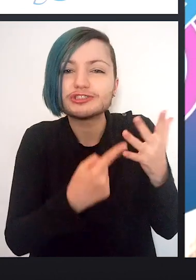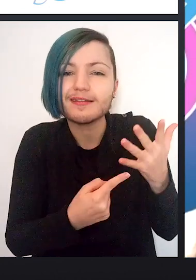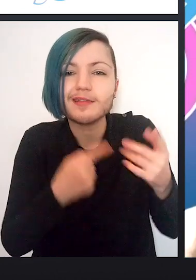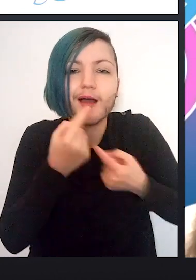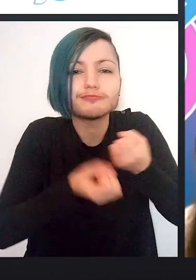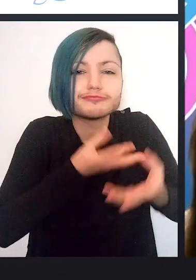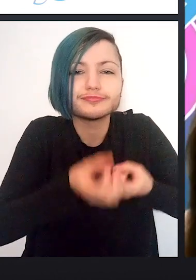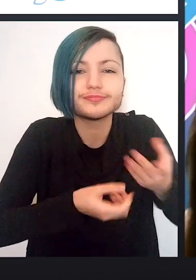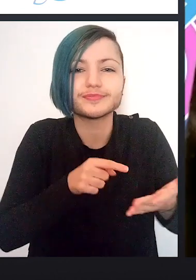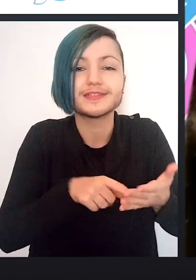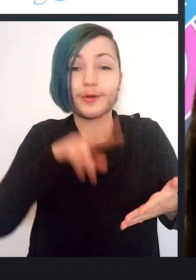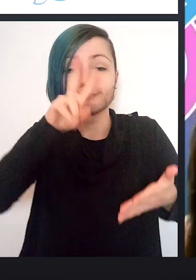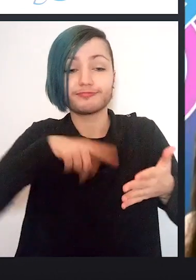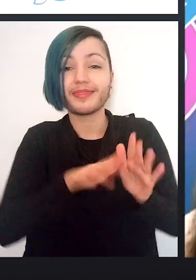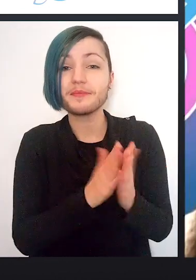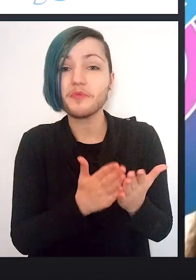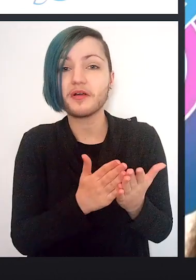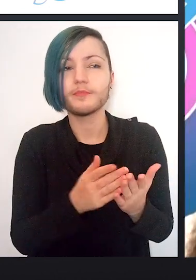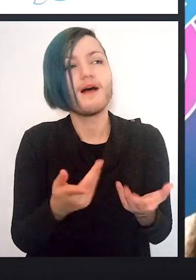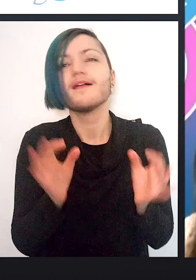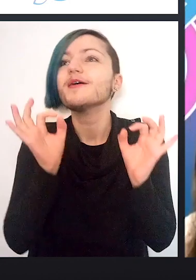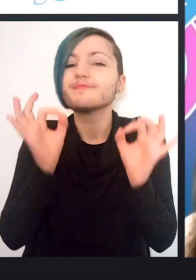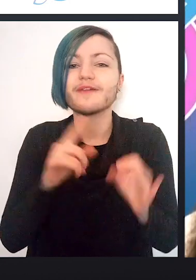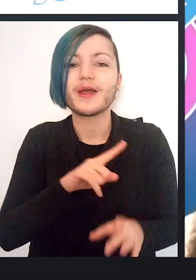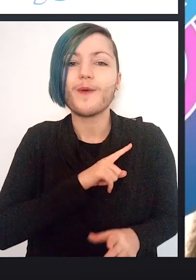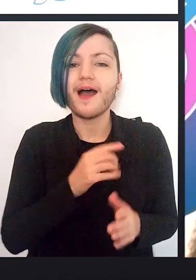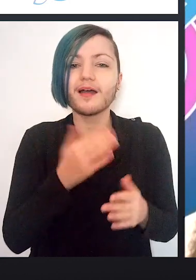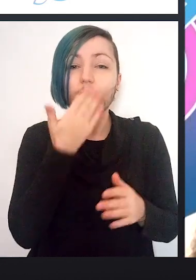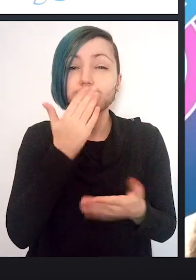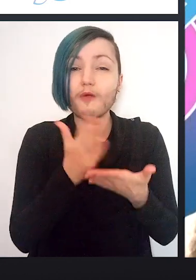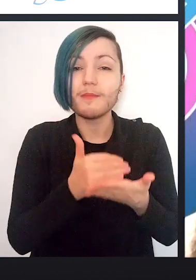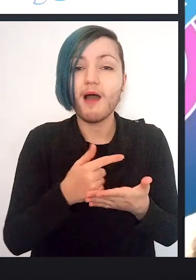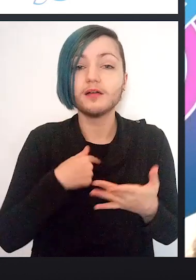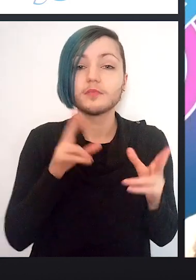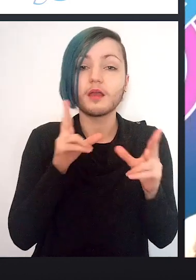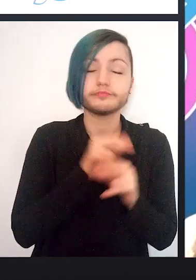And I read that and it was great because when it got boring I simply fell asleep.